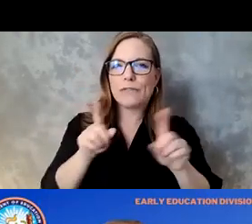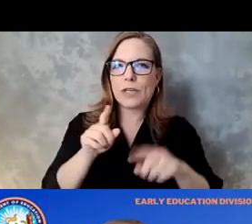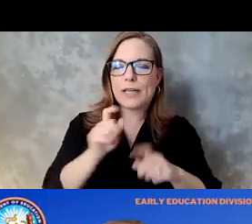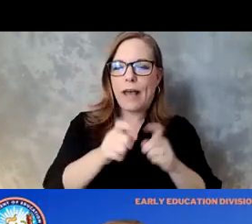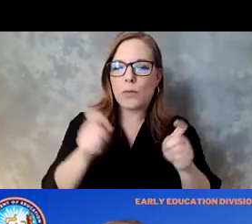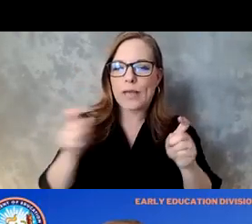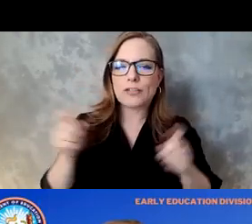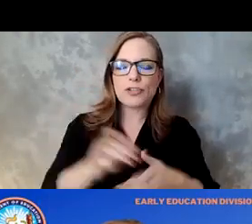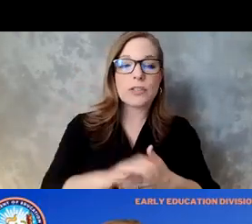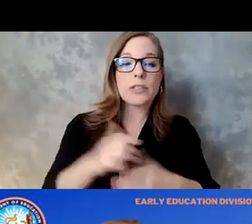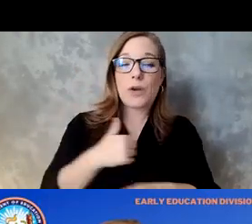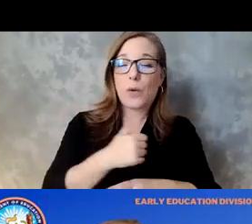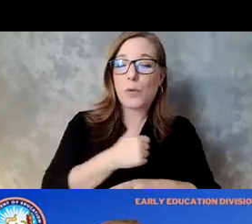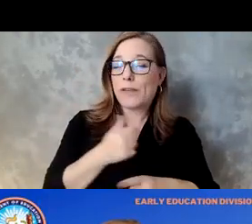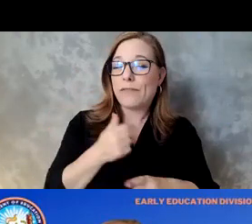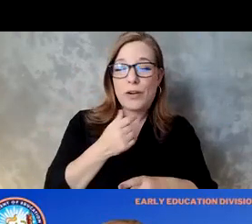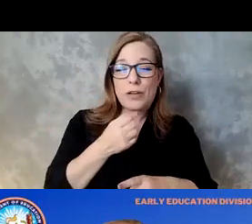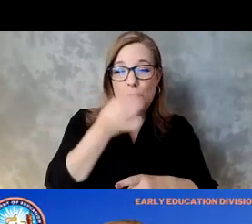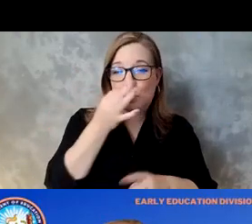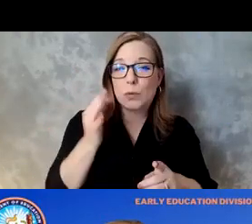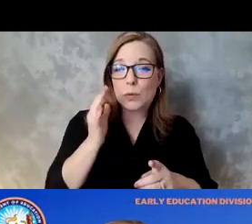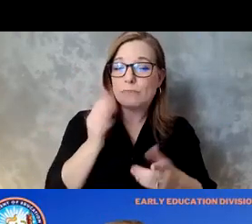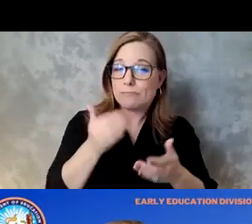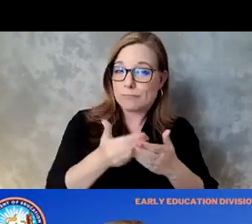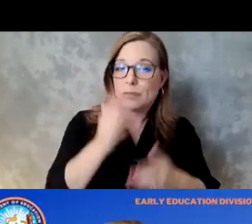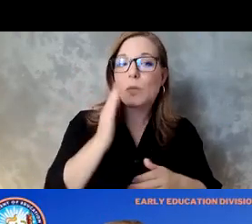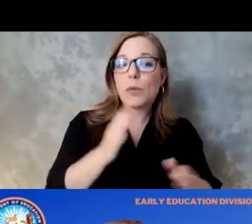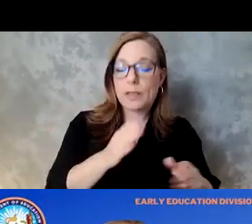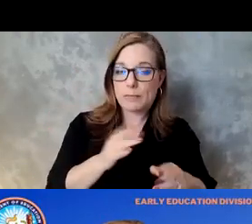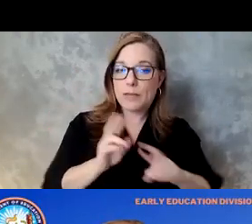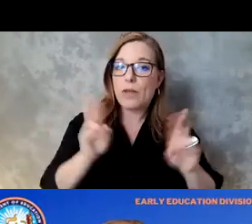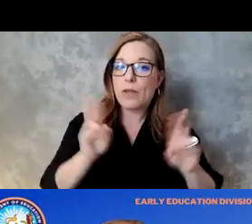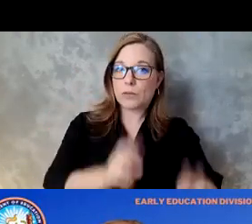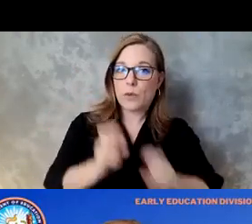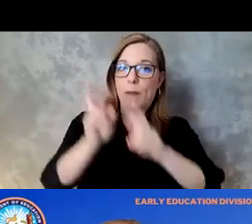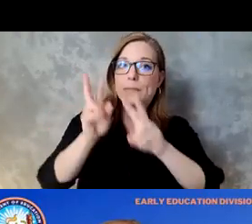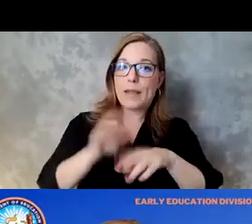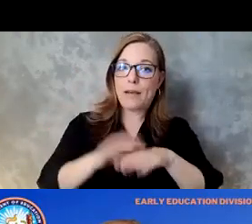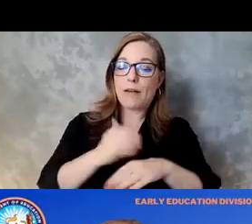updated allocations put on our website on those funding results pages and once those